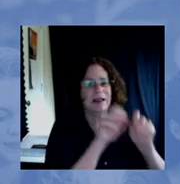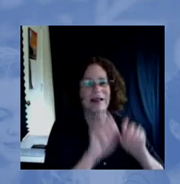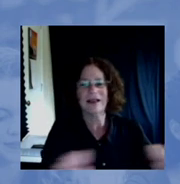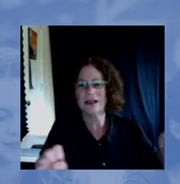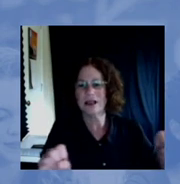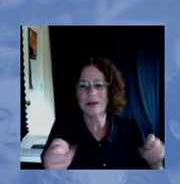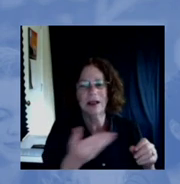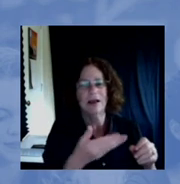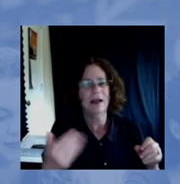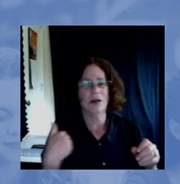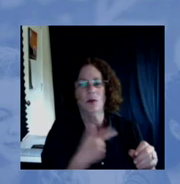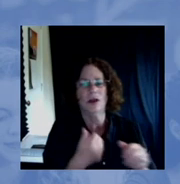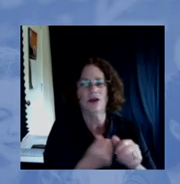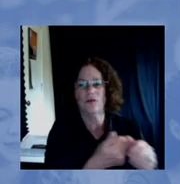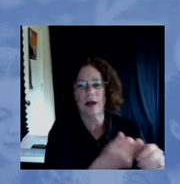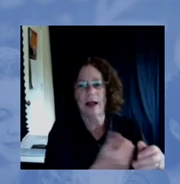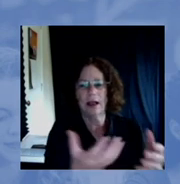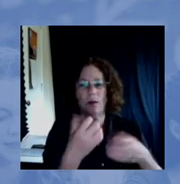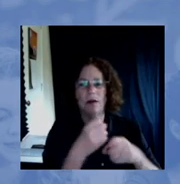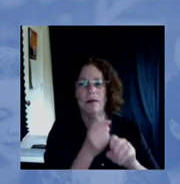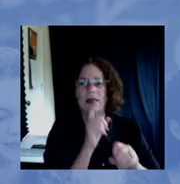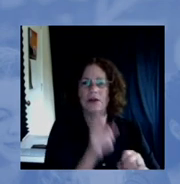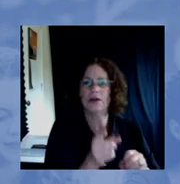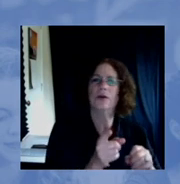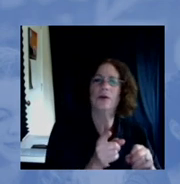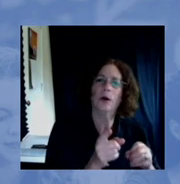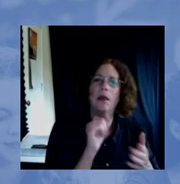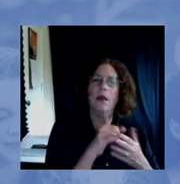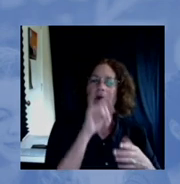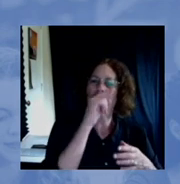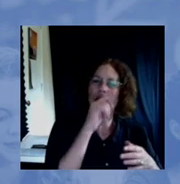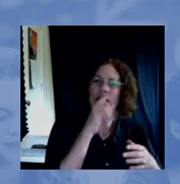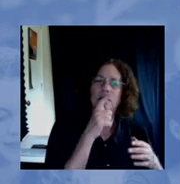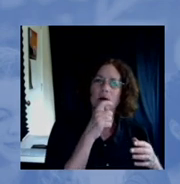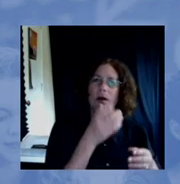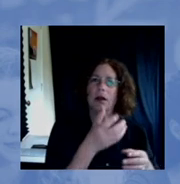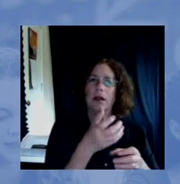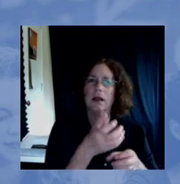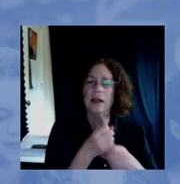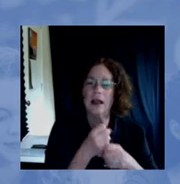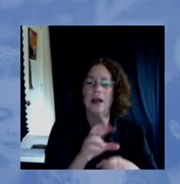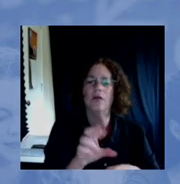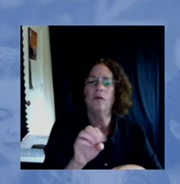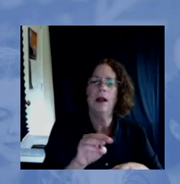WE ALSO WANT TO MAKE SURE THAT KIDS WHO ARE GETTING REMEDIAL CLASSES OR GETTING ADDITIONAL